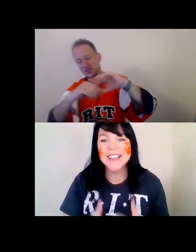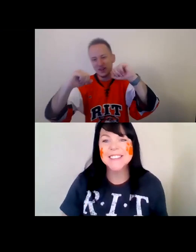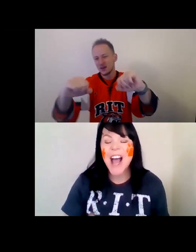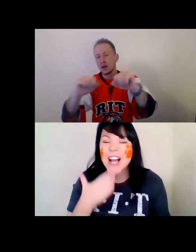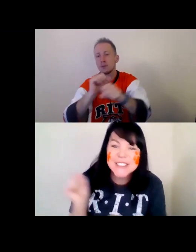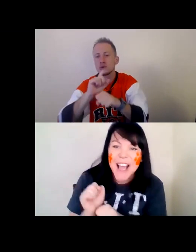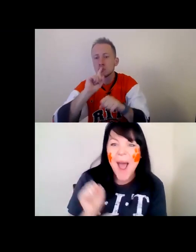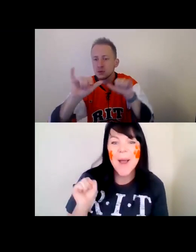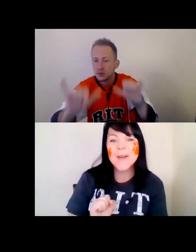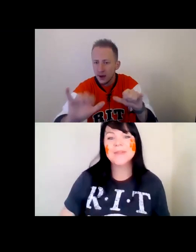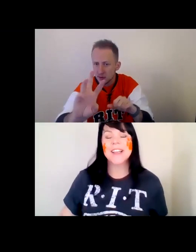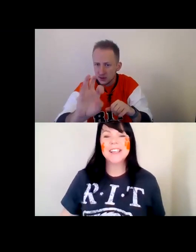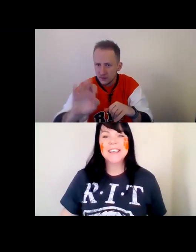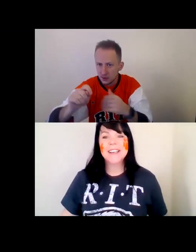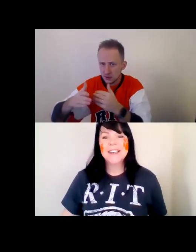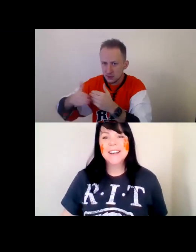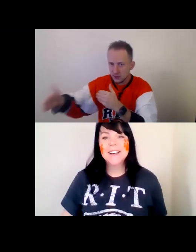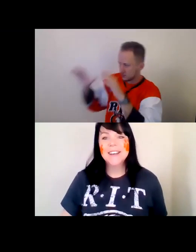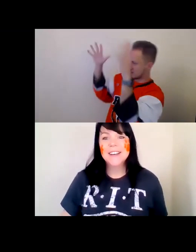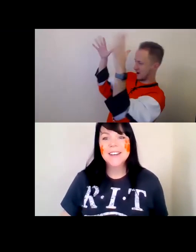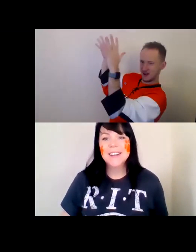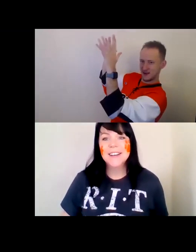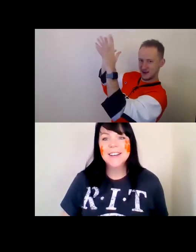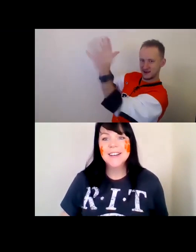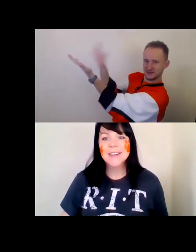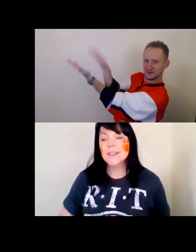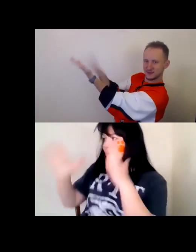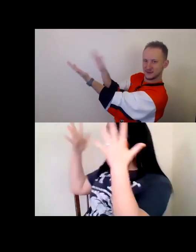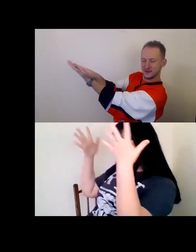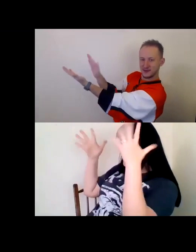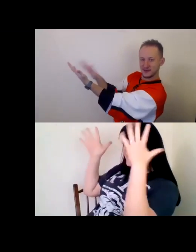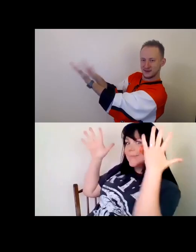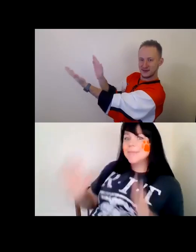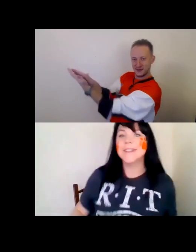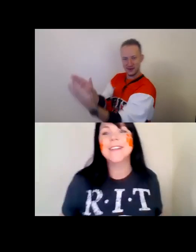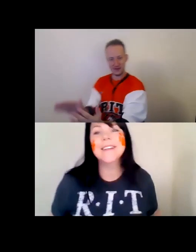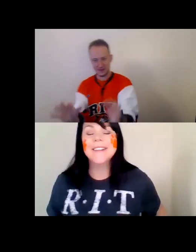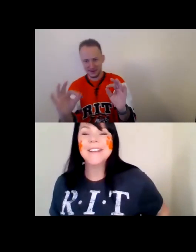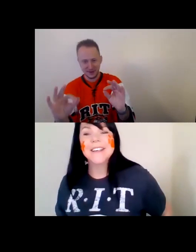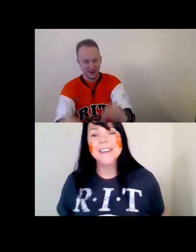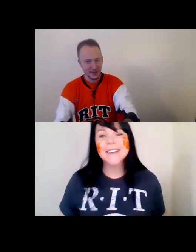Michelle: Good job! Matt: Wait! Stay a safe distance while you are cheering.